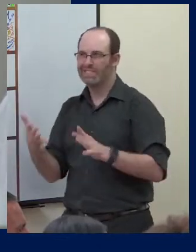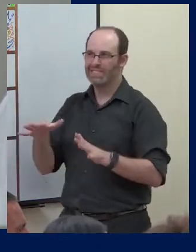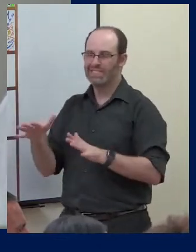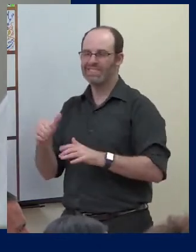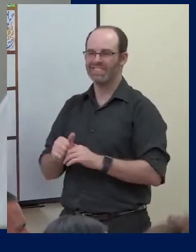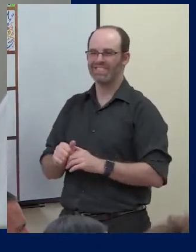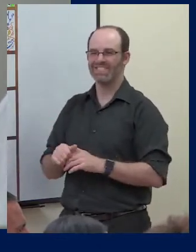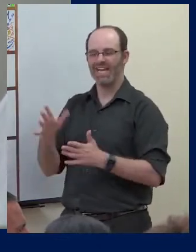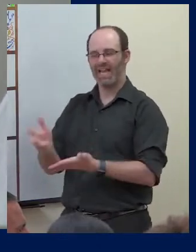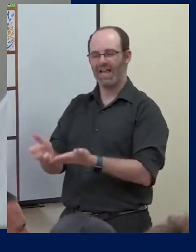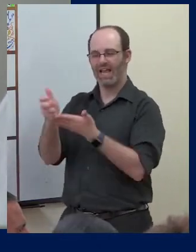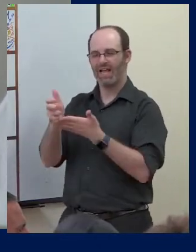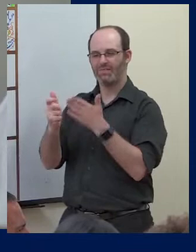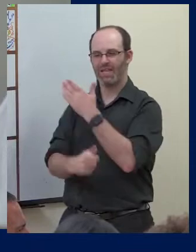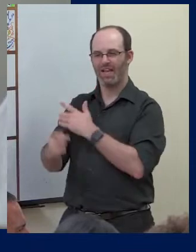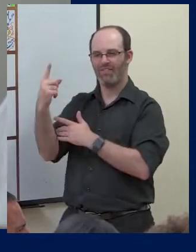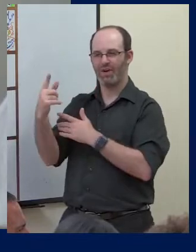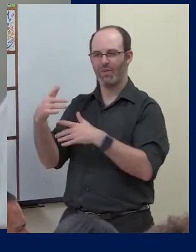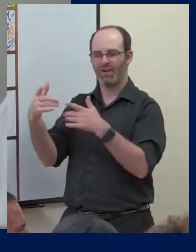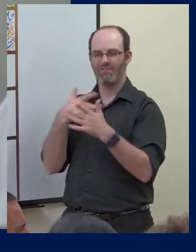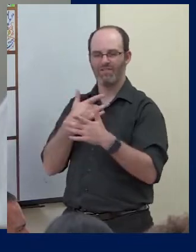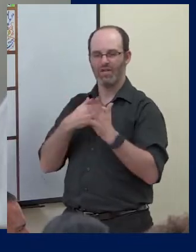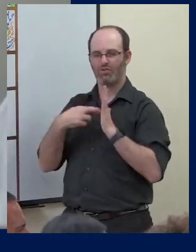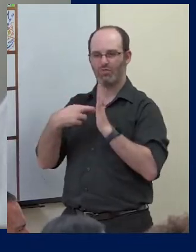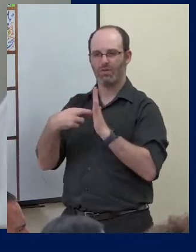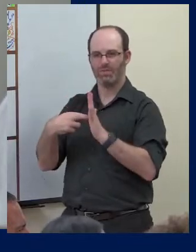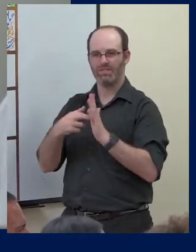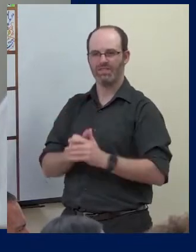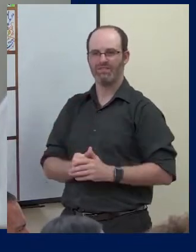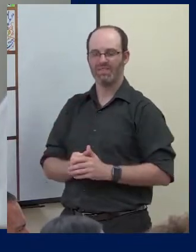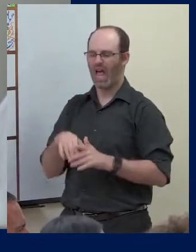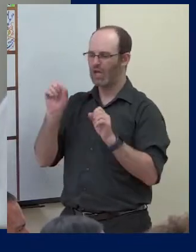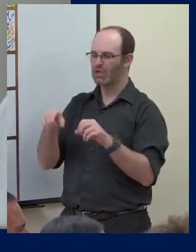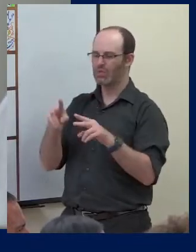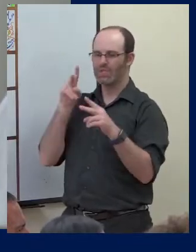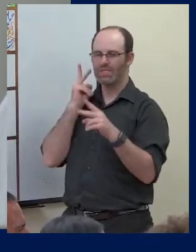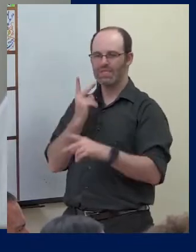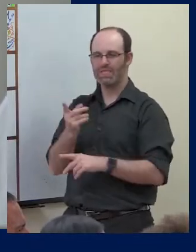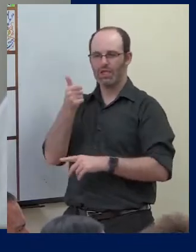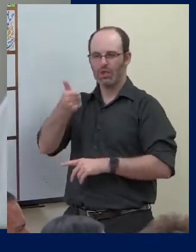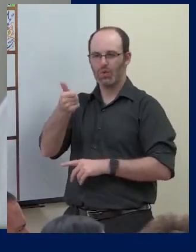It helps everyone get represented, and you can see yourself in not only the girls here,